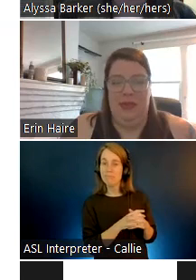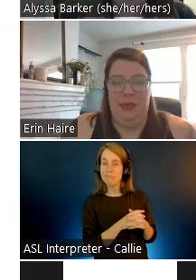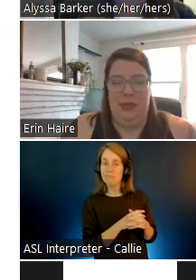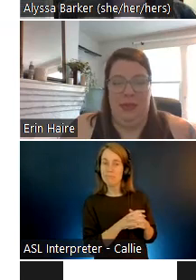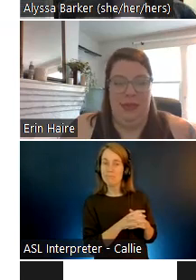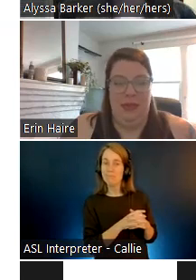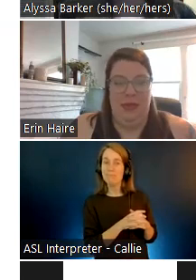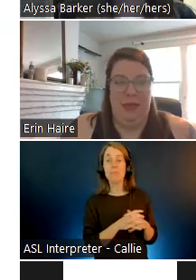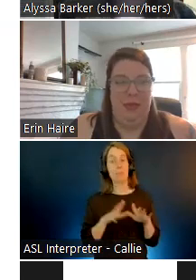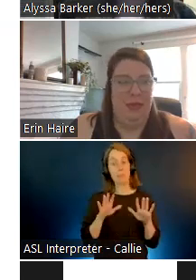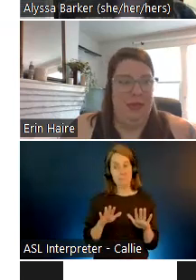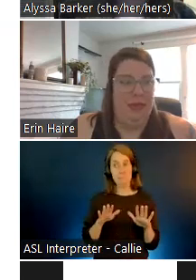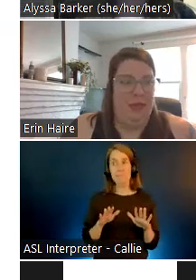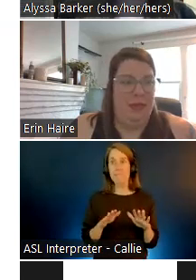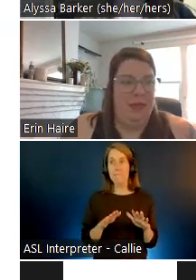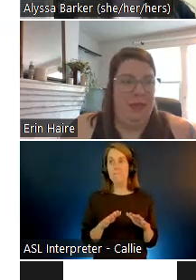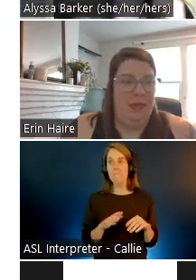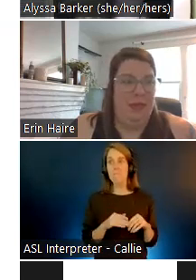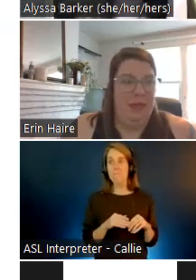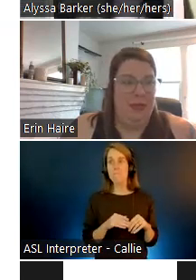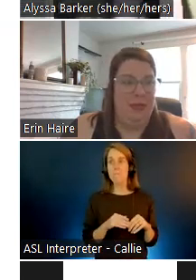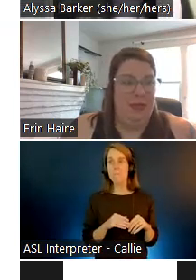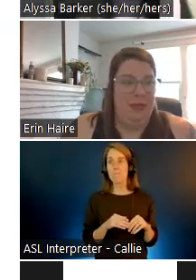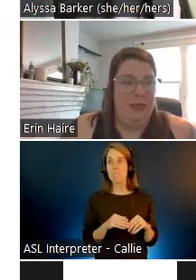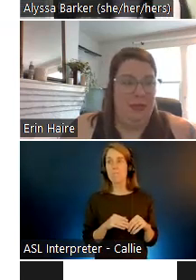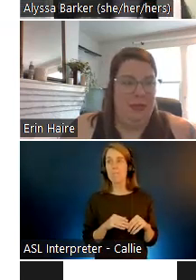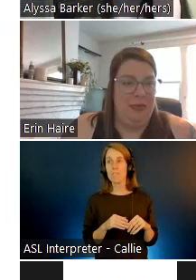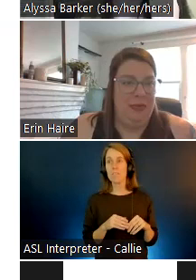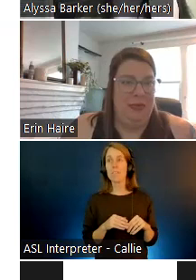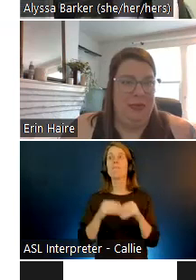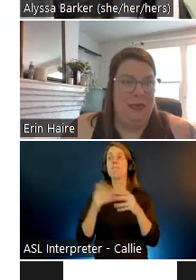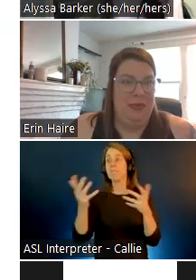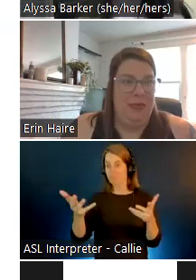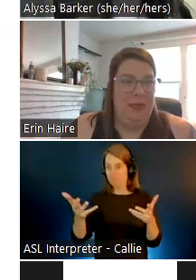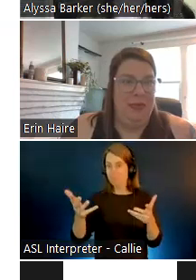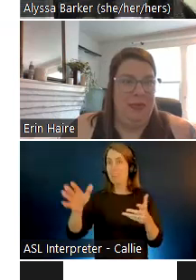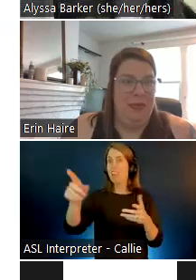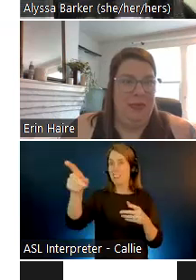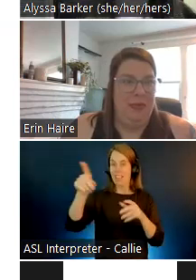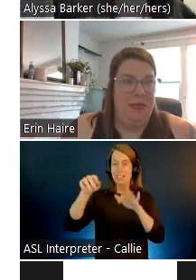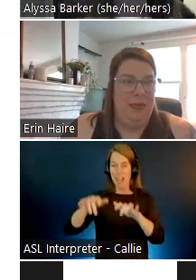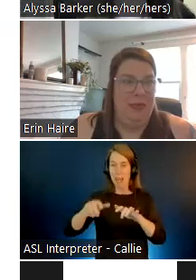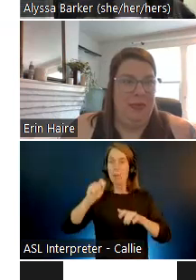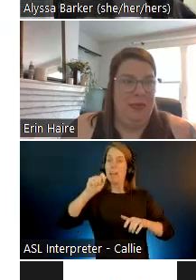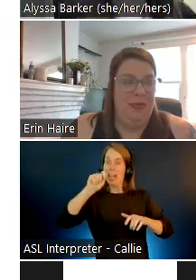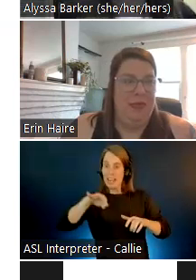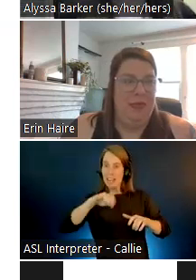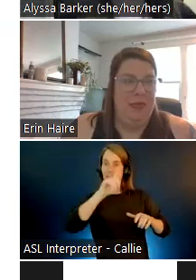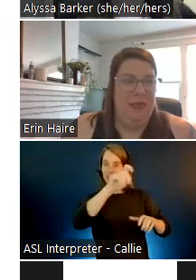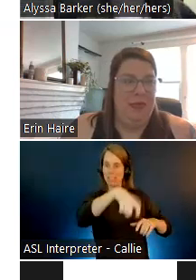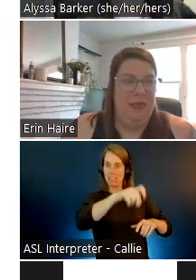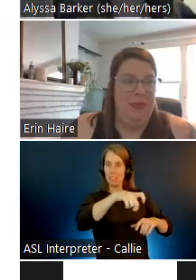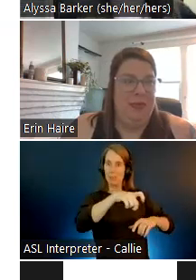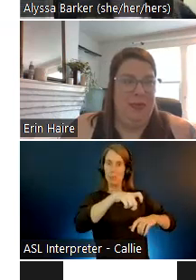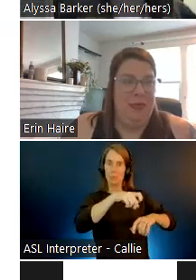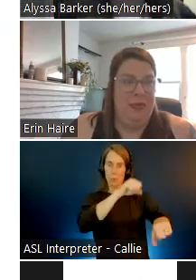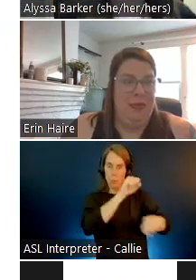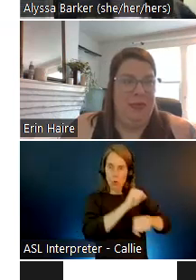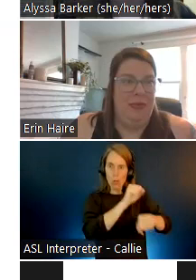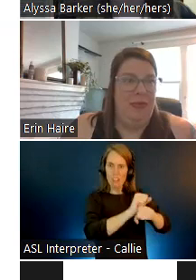i i kind of think this one maybe yeah depends on if work needs to be done exactly and i think yeah